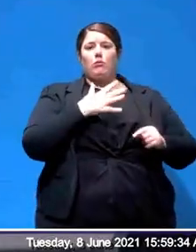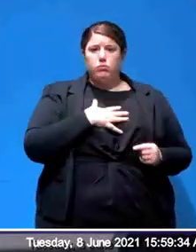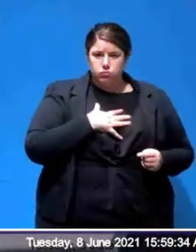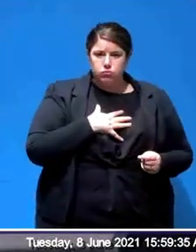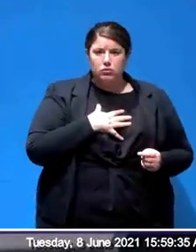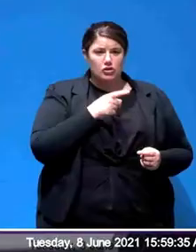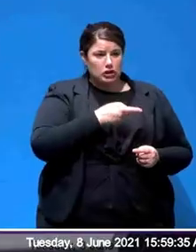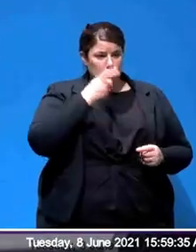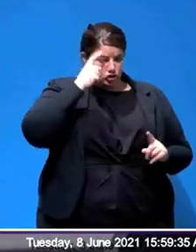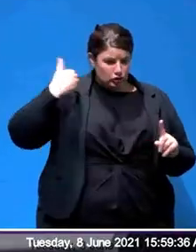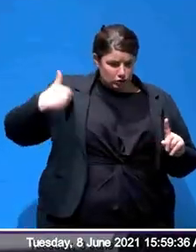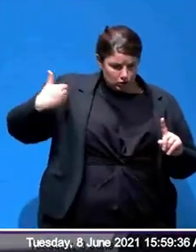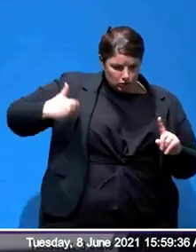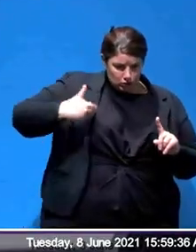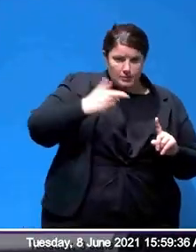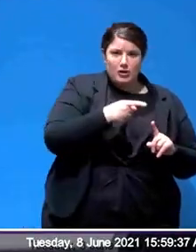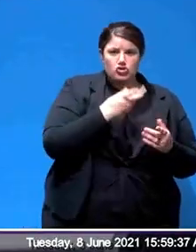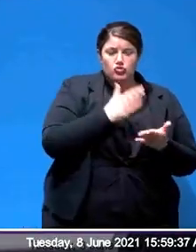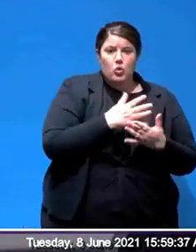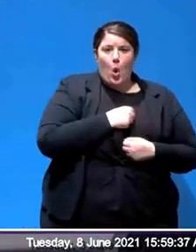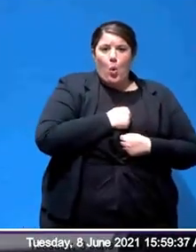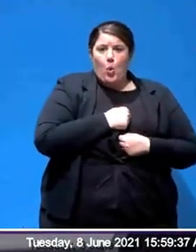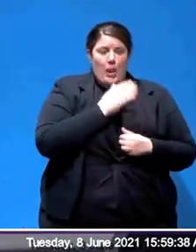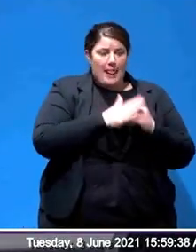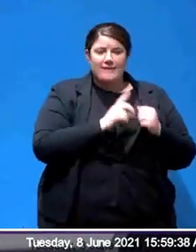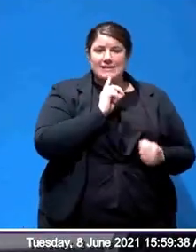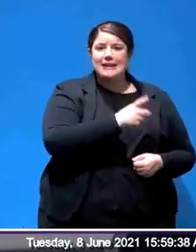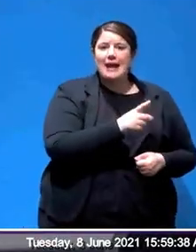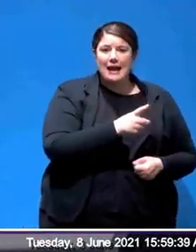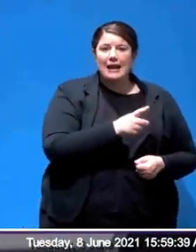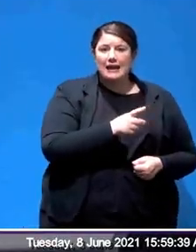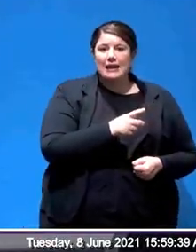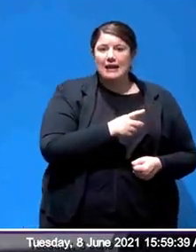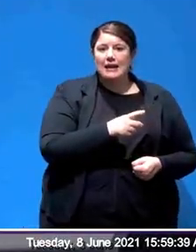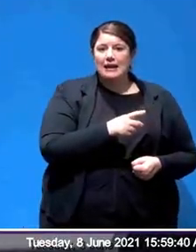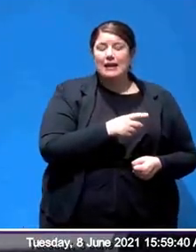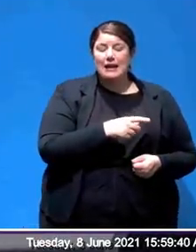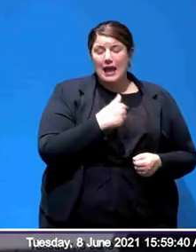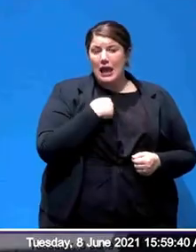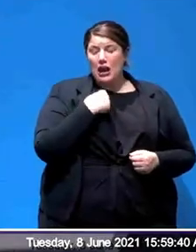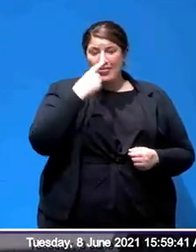the years that I was unaware of, and I think Karen has put it in her --- I